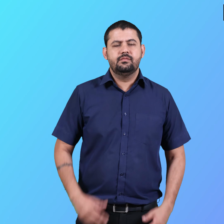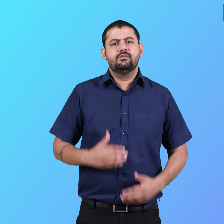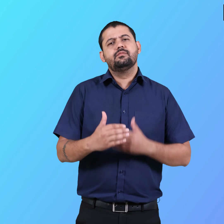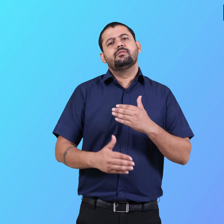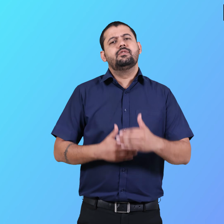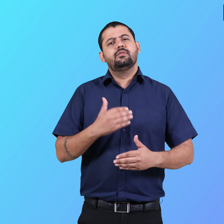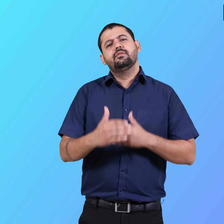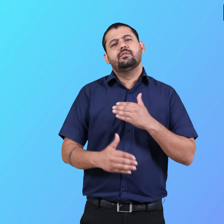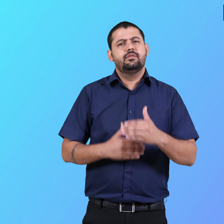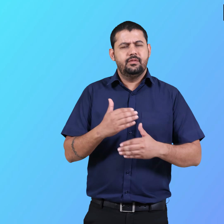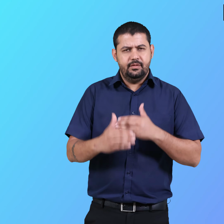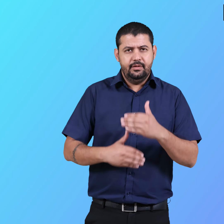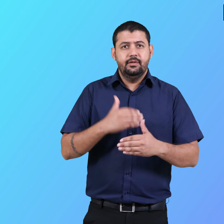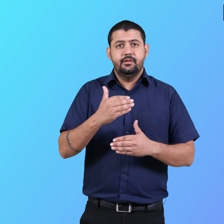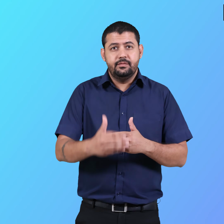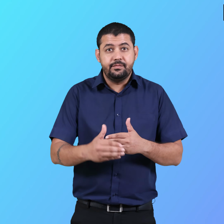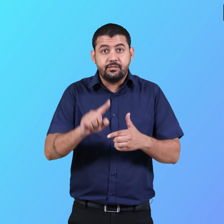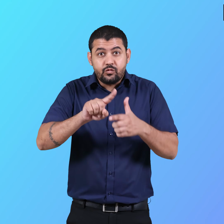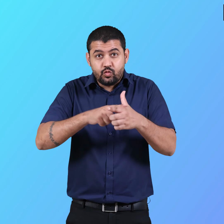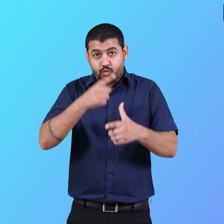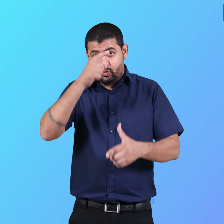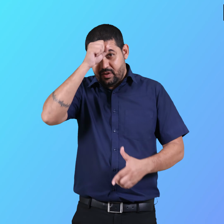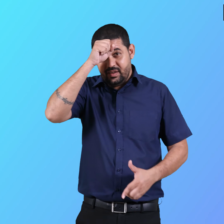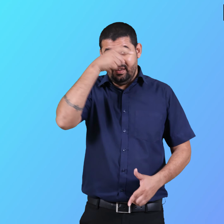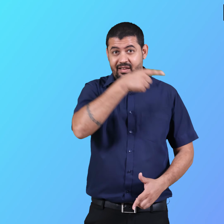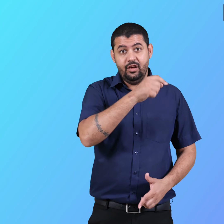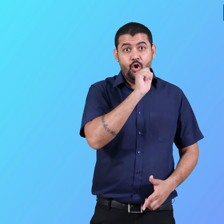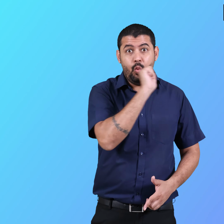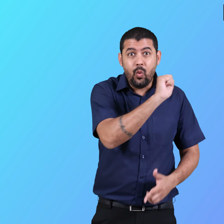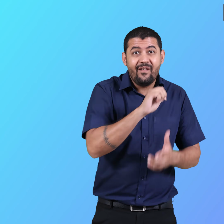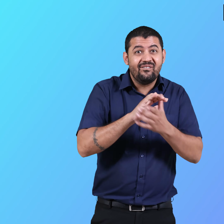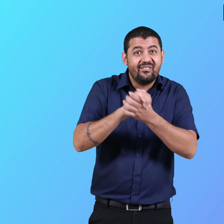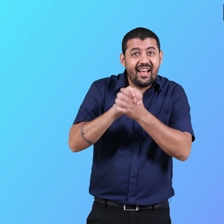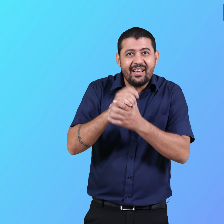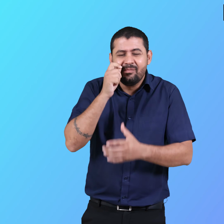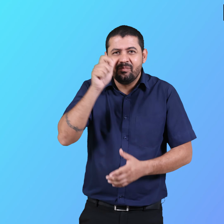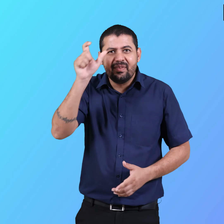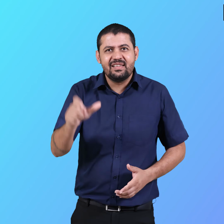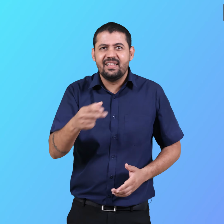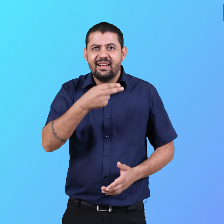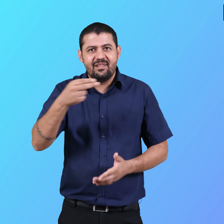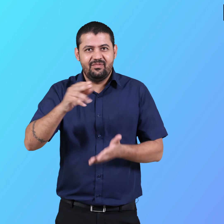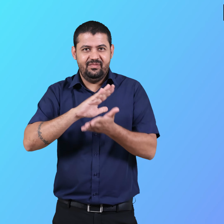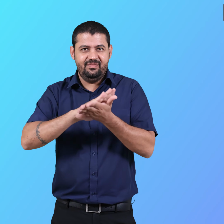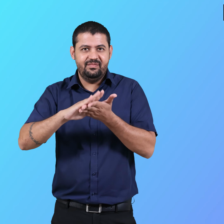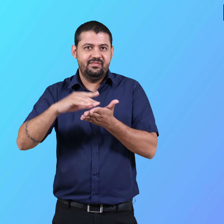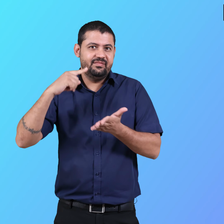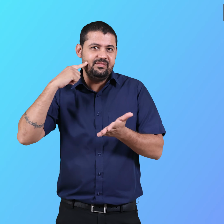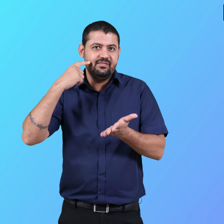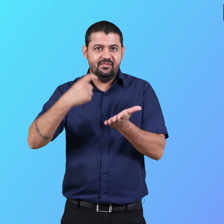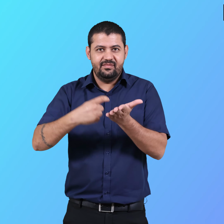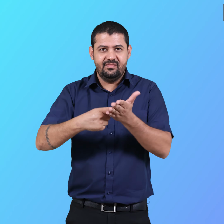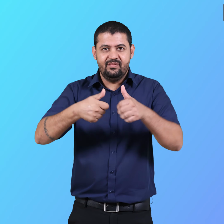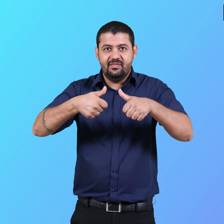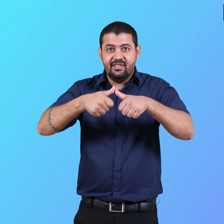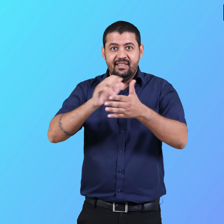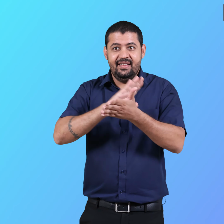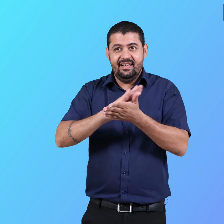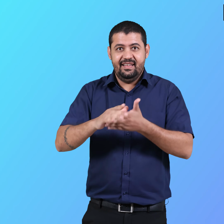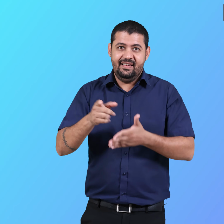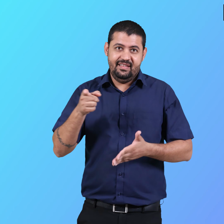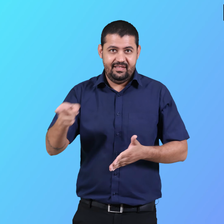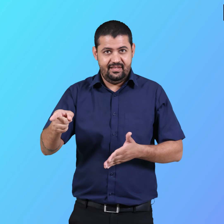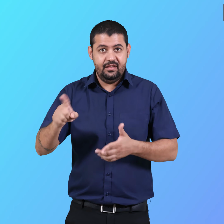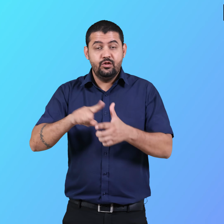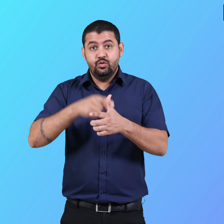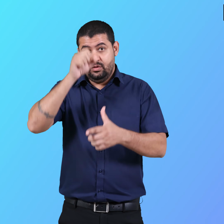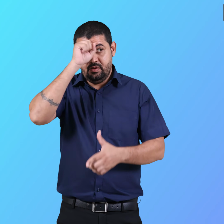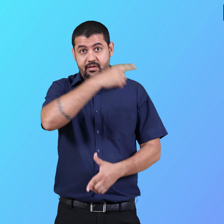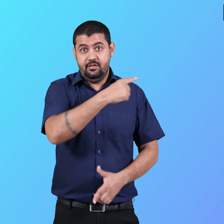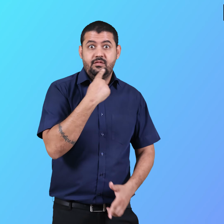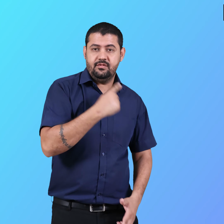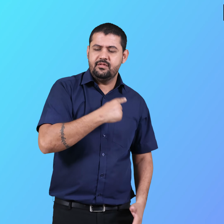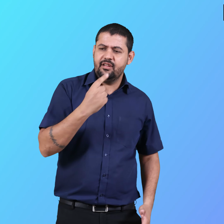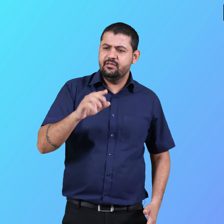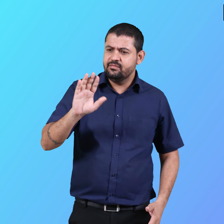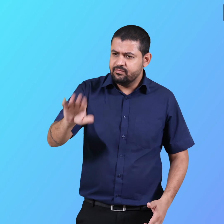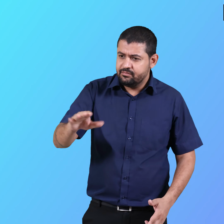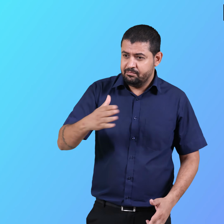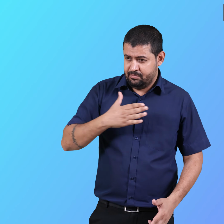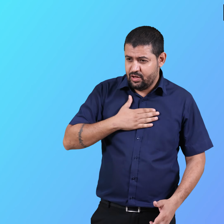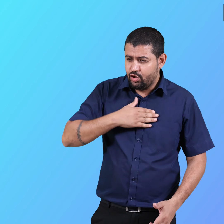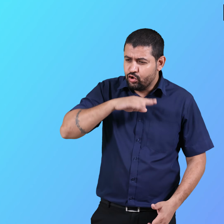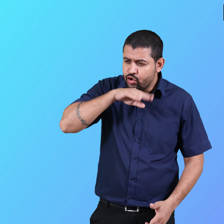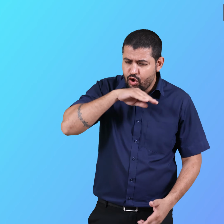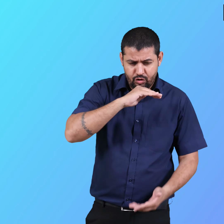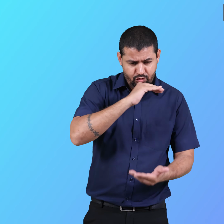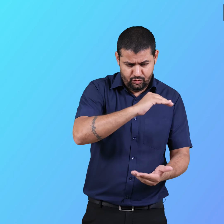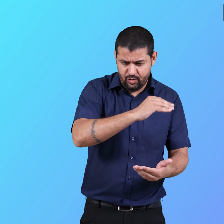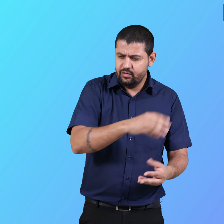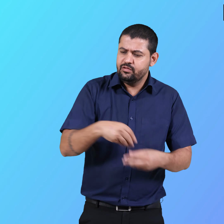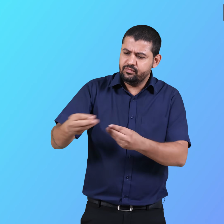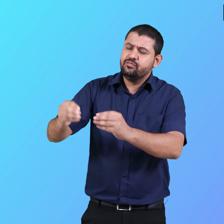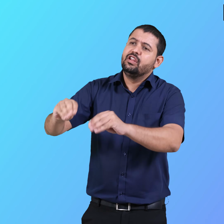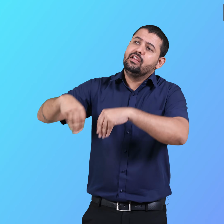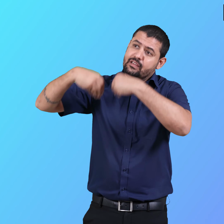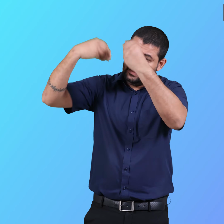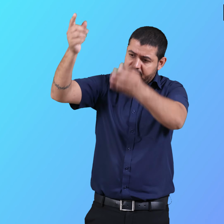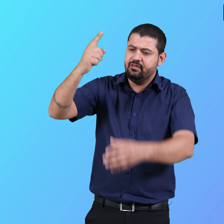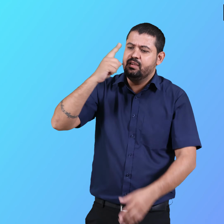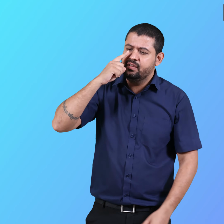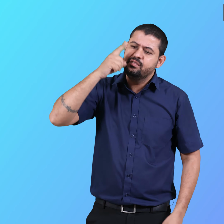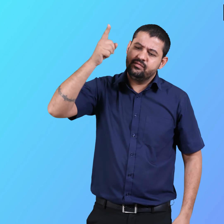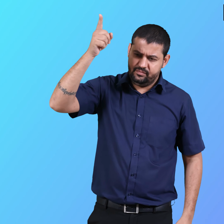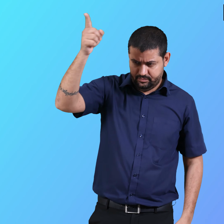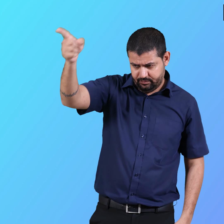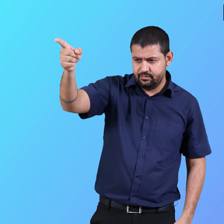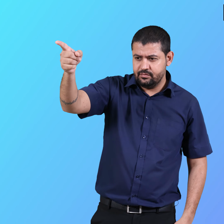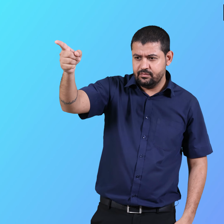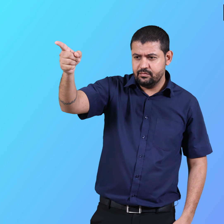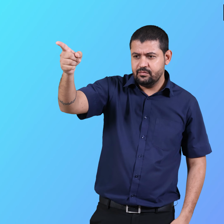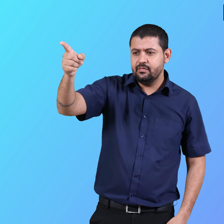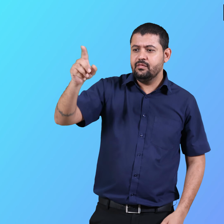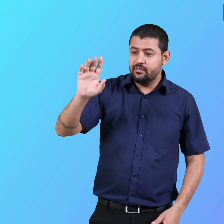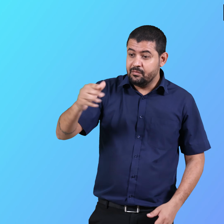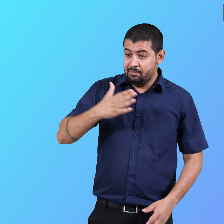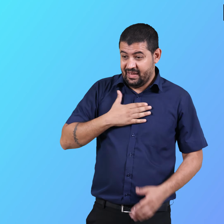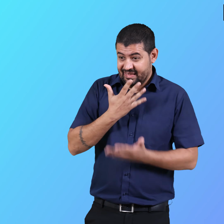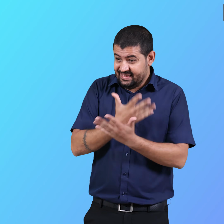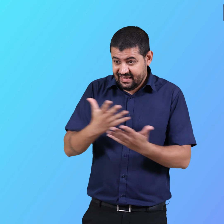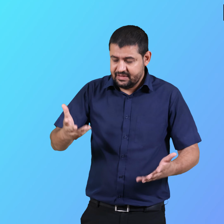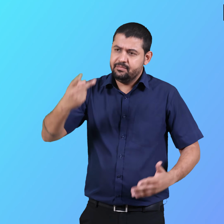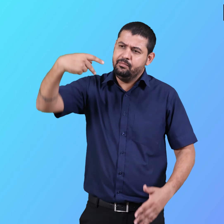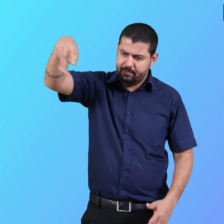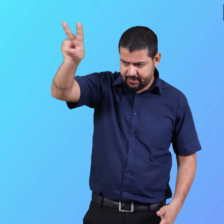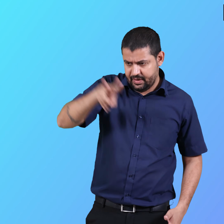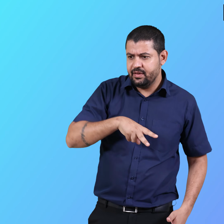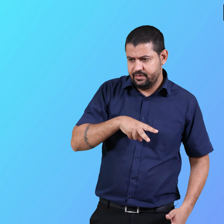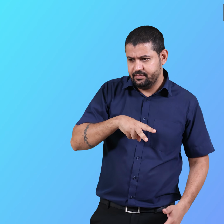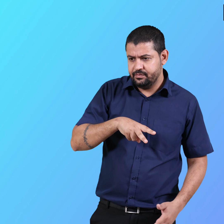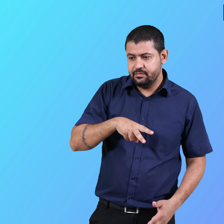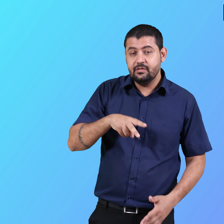Later, Judah sent his friend Hirah to Enaim to give the woman the goat he promised.